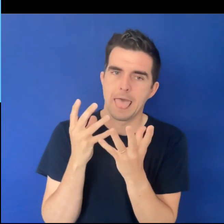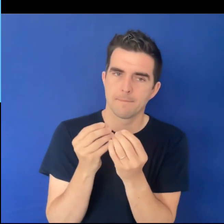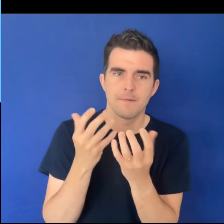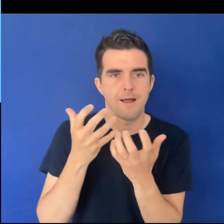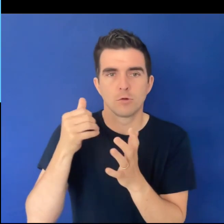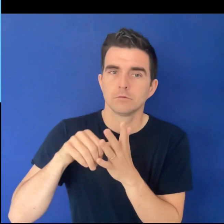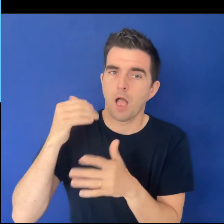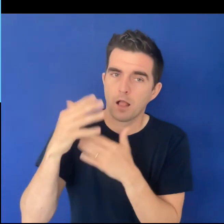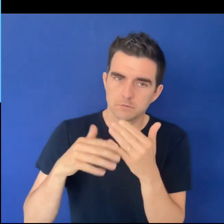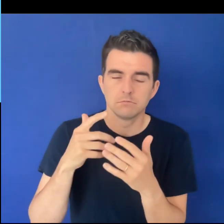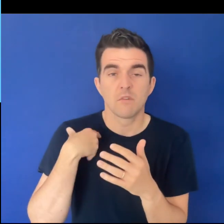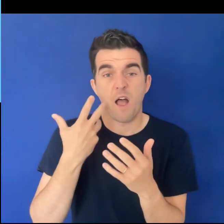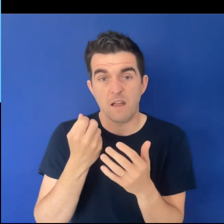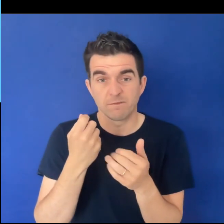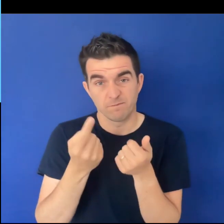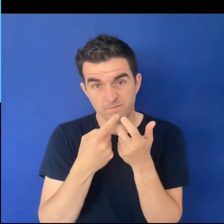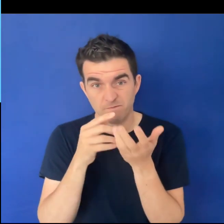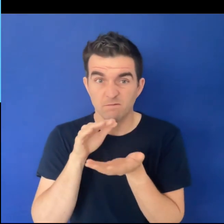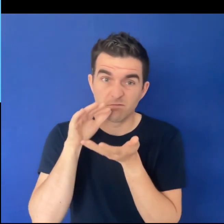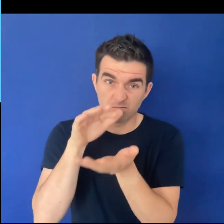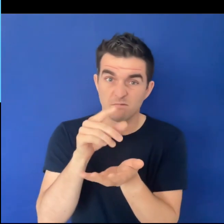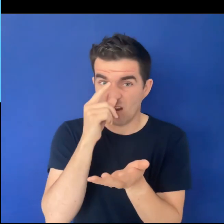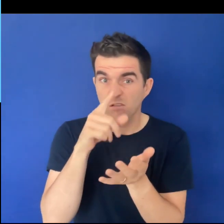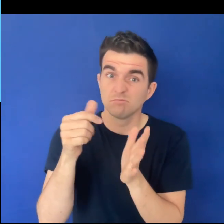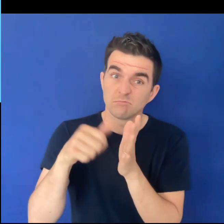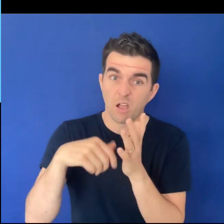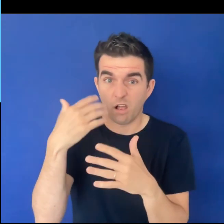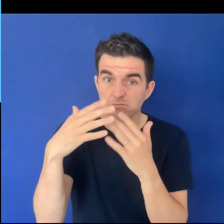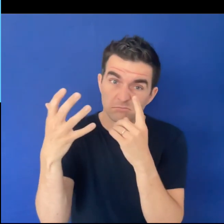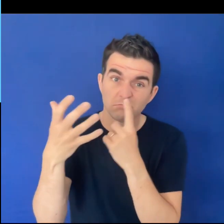I’ve got a starter kit of some features you can include to help you reach your goals.